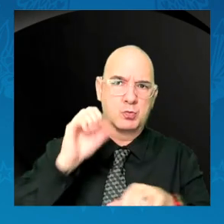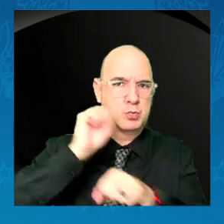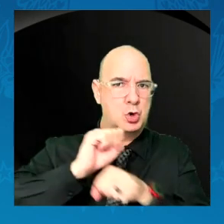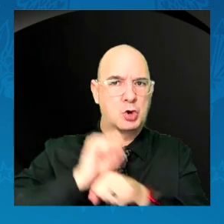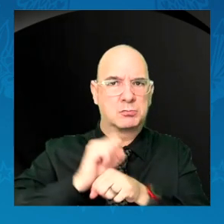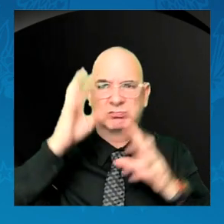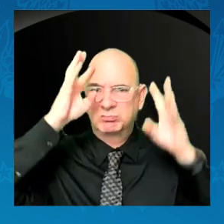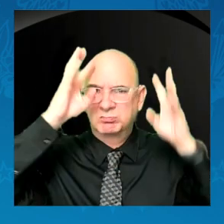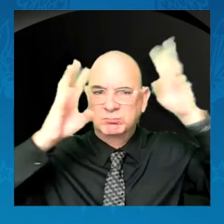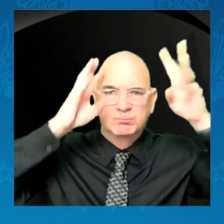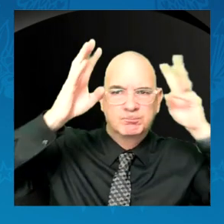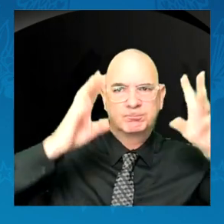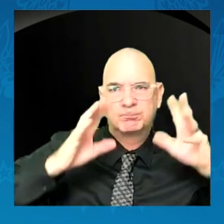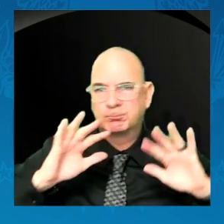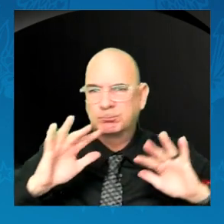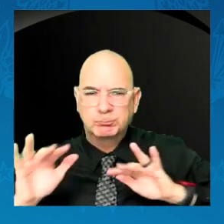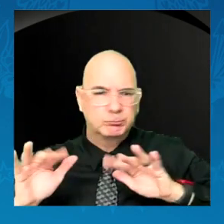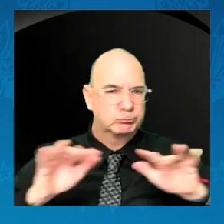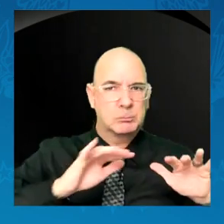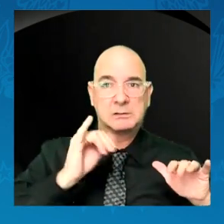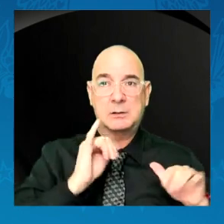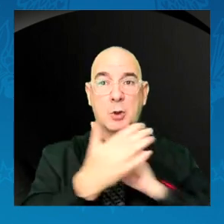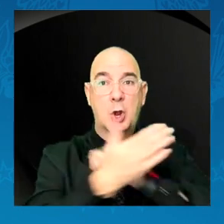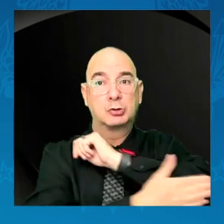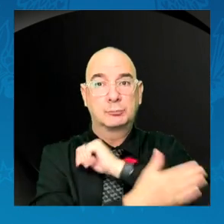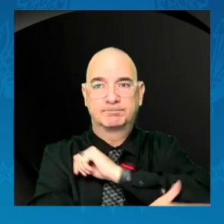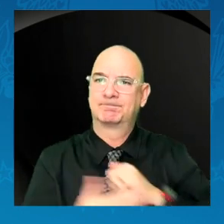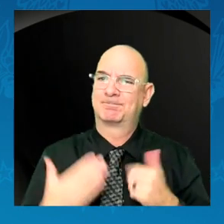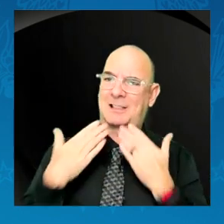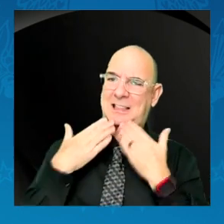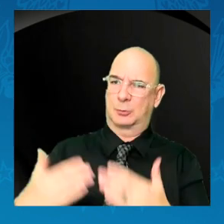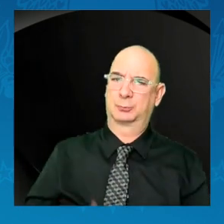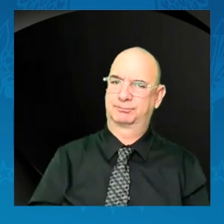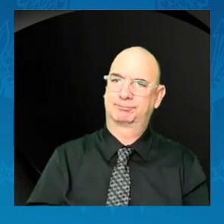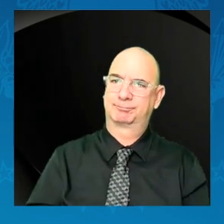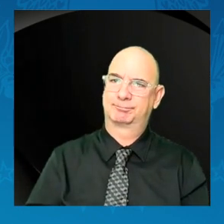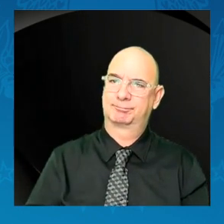So thank you for that. Our national climate adviser is Gina McCarthy,